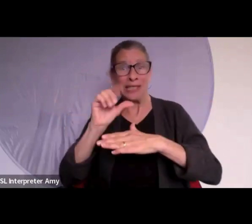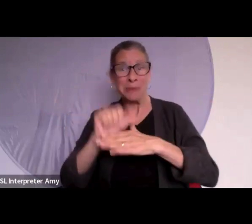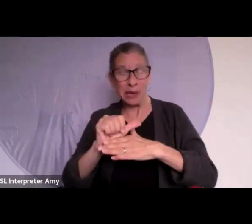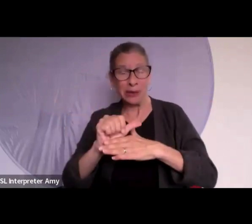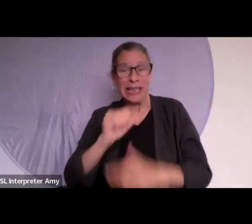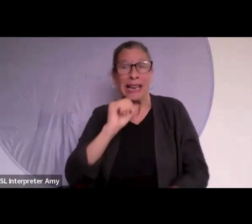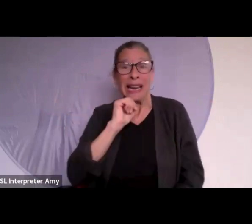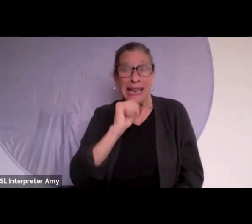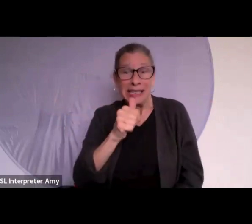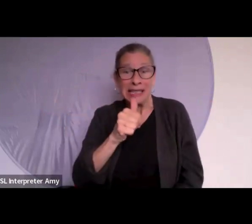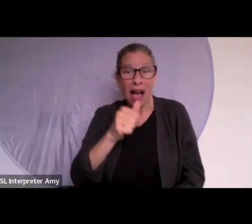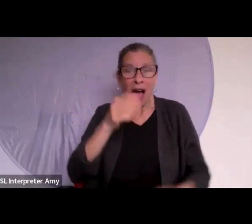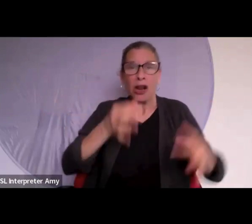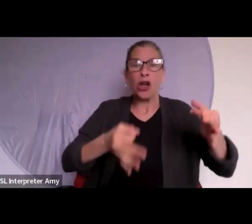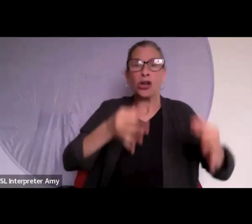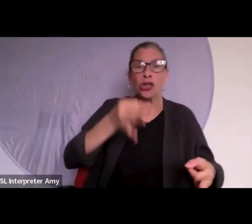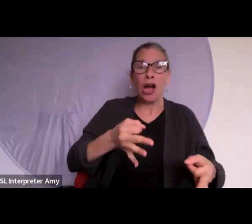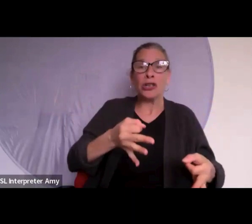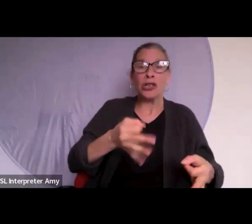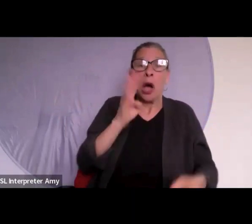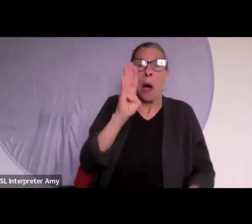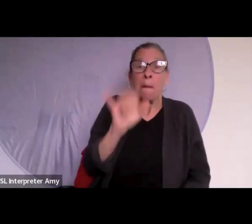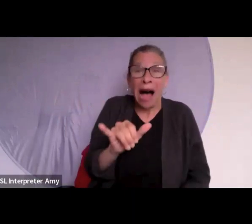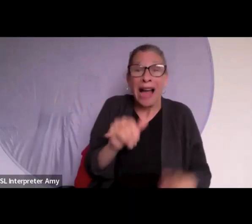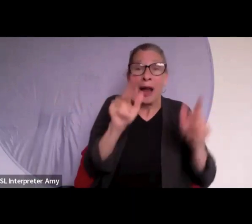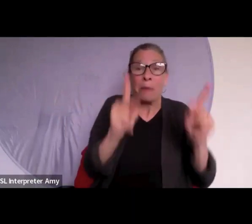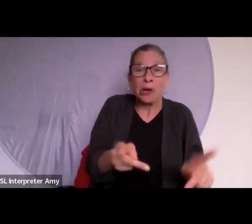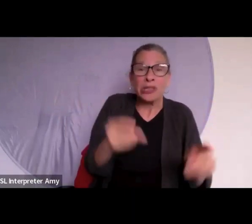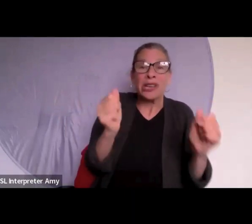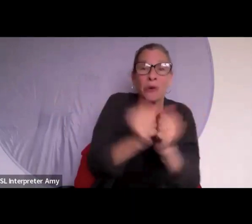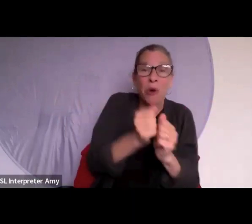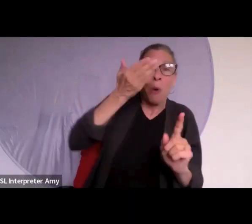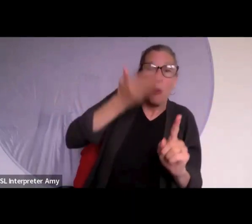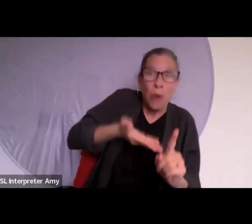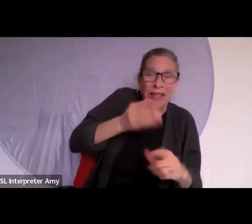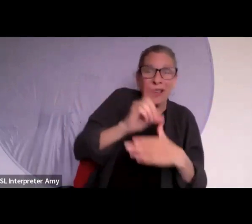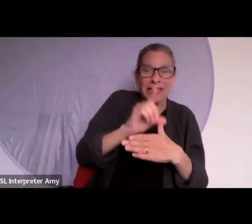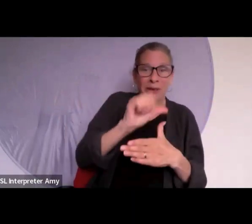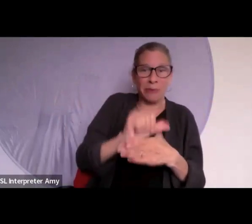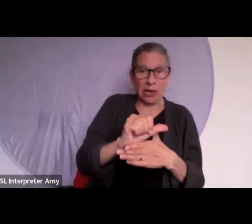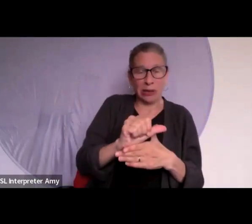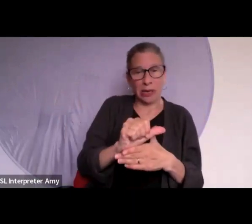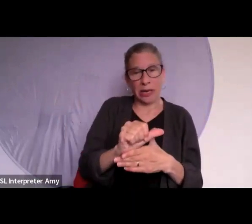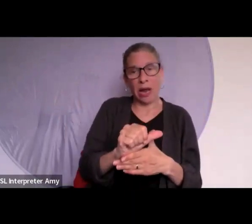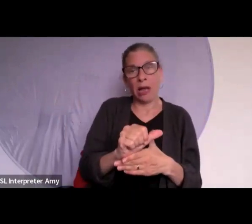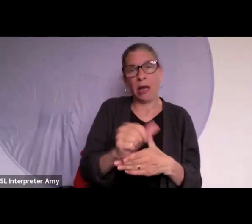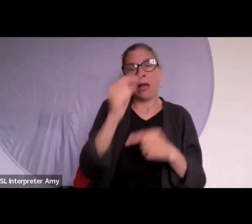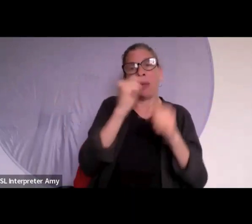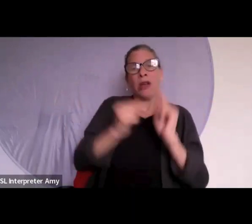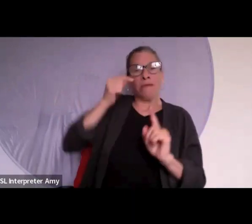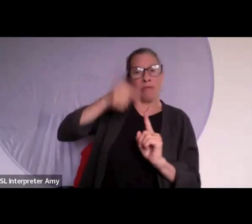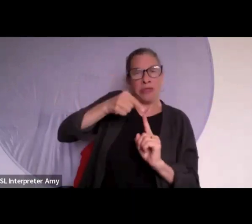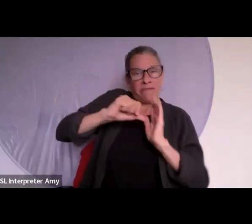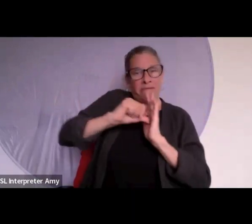being judged by a person with a disability, going back to my earlier point of "nothing about us without us". And I credit to